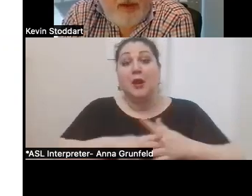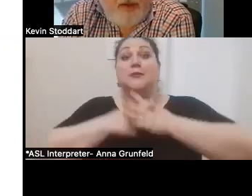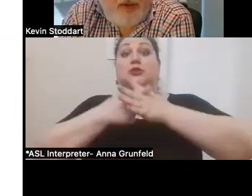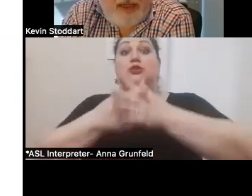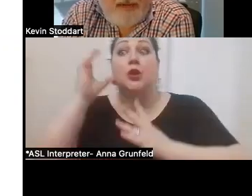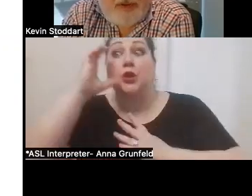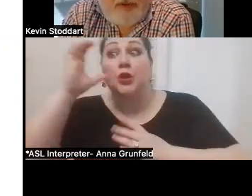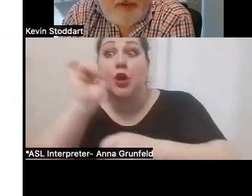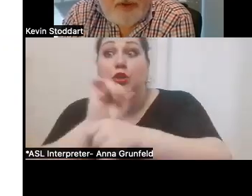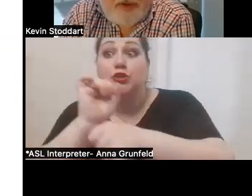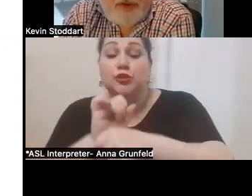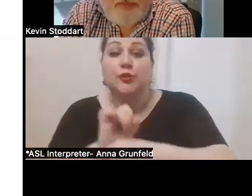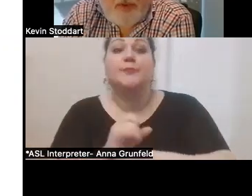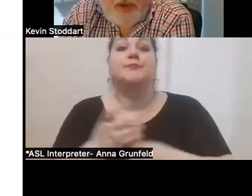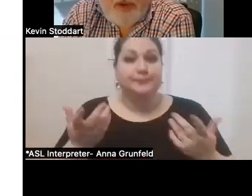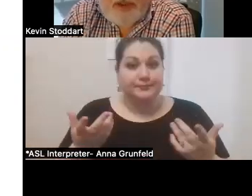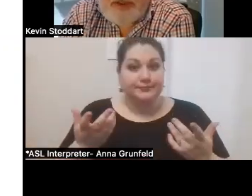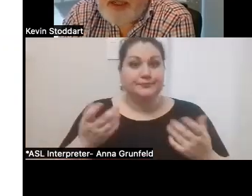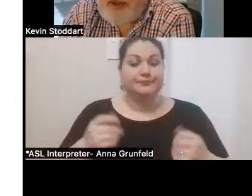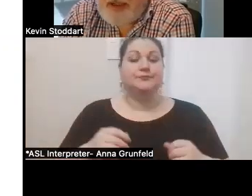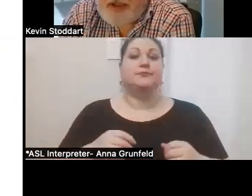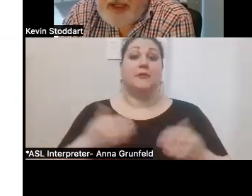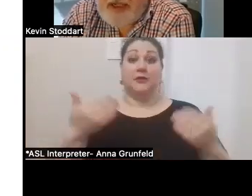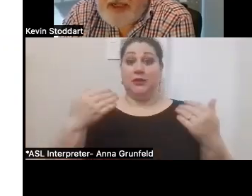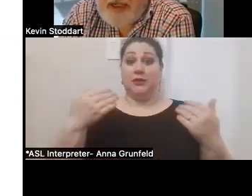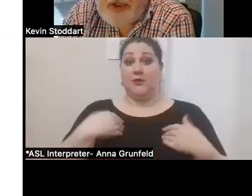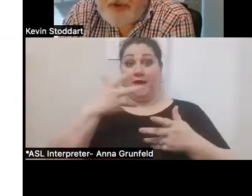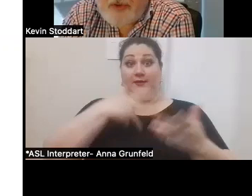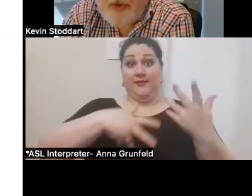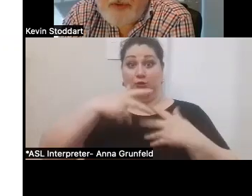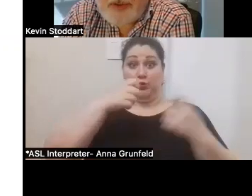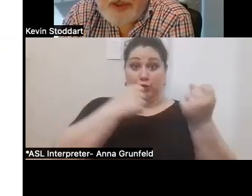We have social support and psycho educational groups.